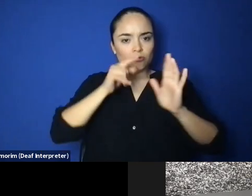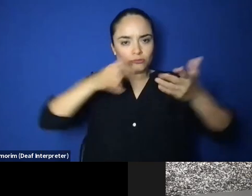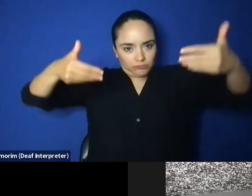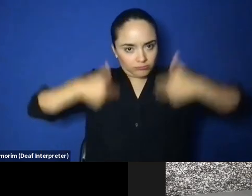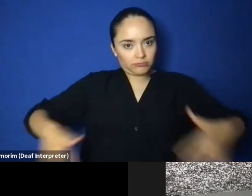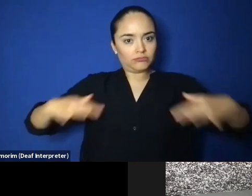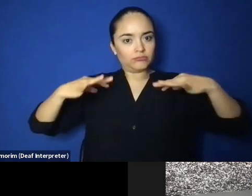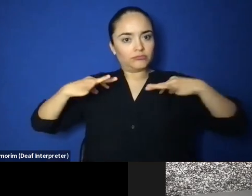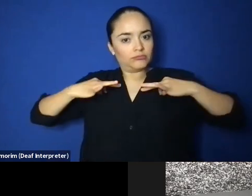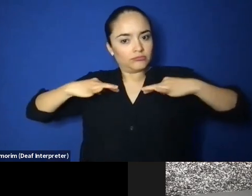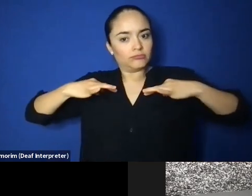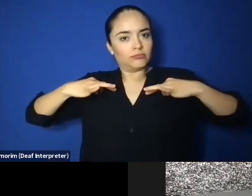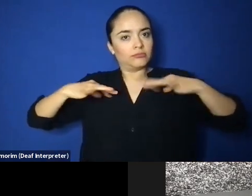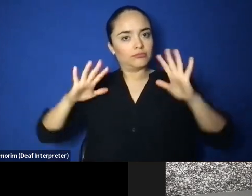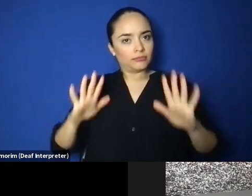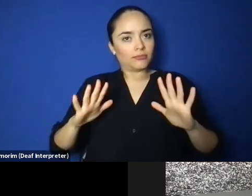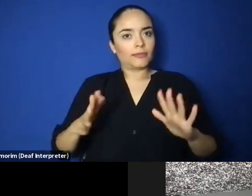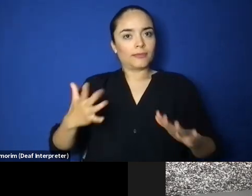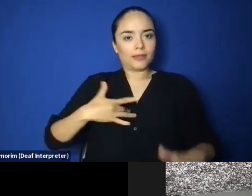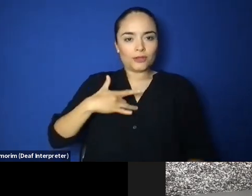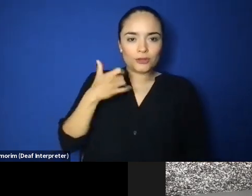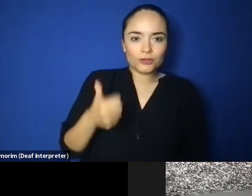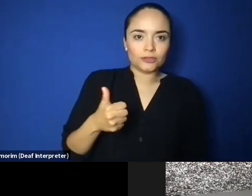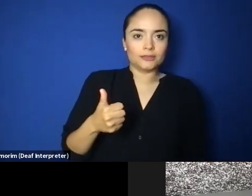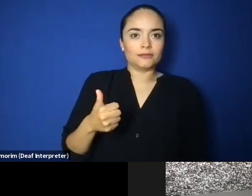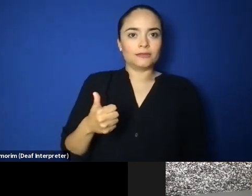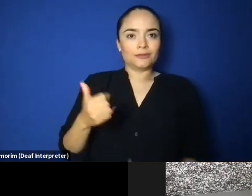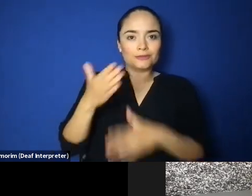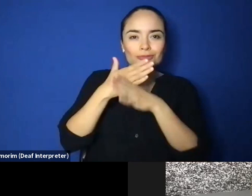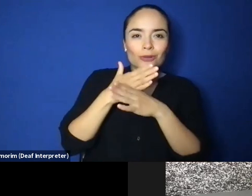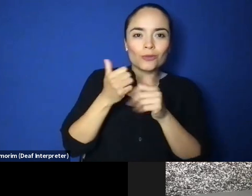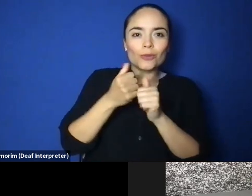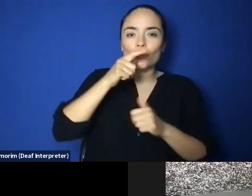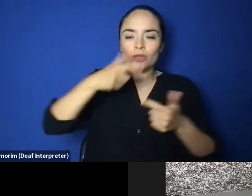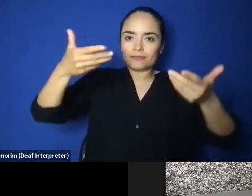when I put it on, and I want to share that spirit of who I am outwards. So that's why we use that